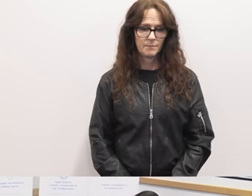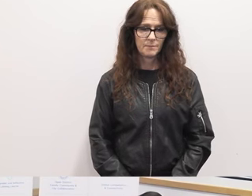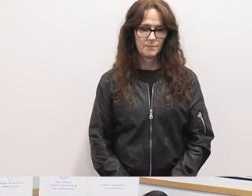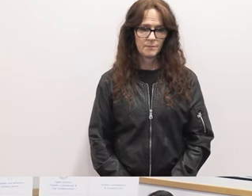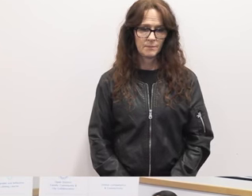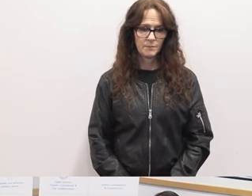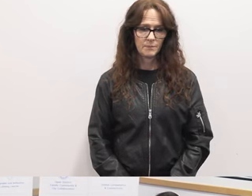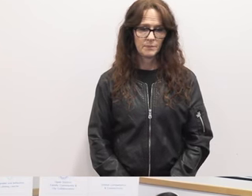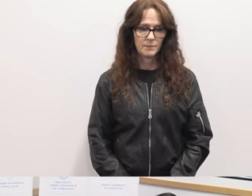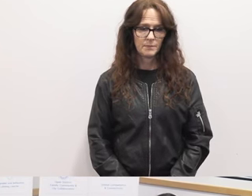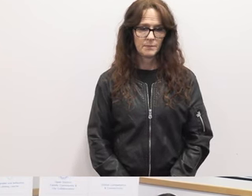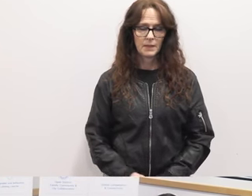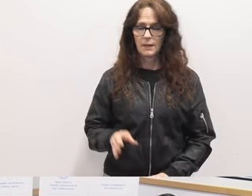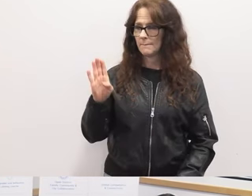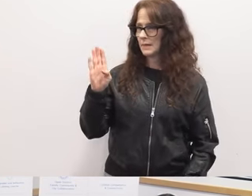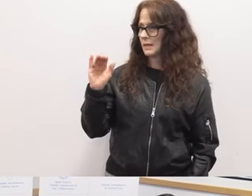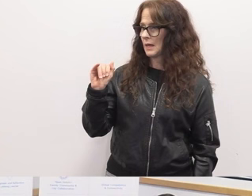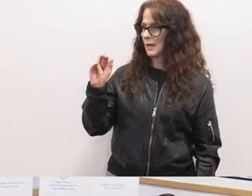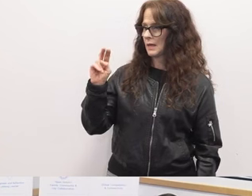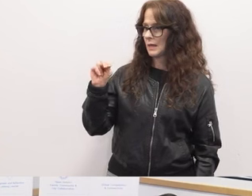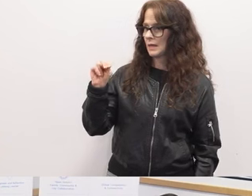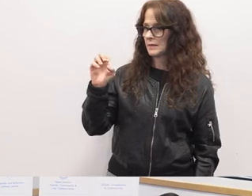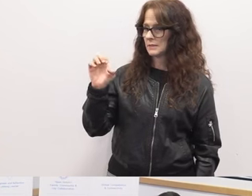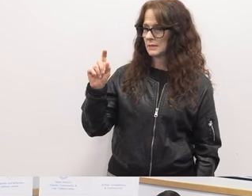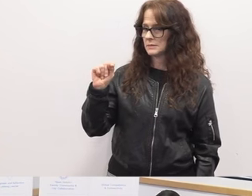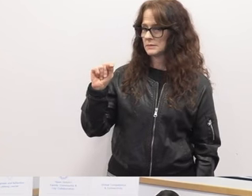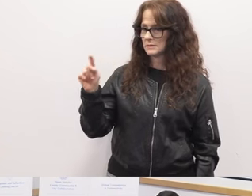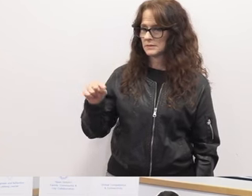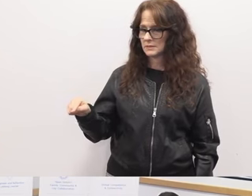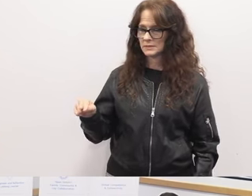So I'm gonna say the same thing, I'm a broken record today.